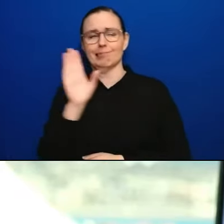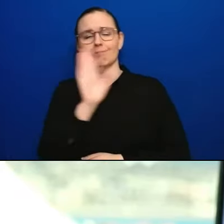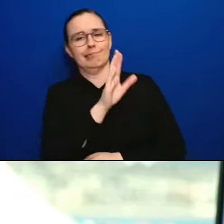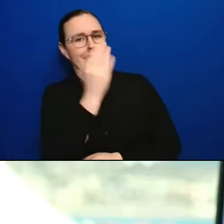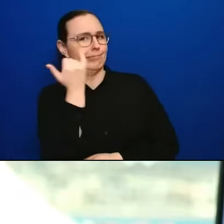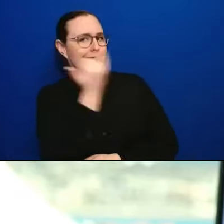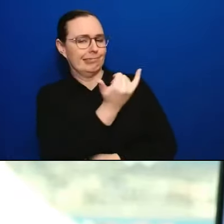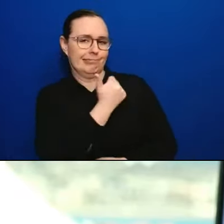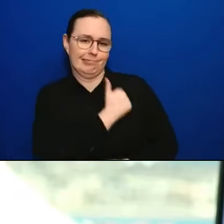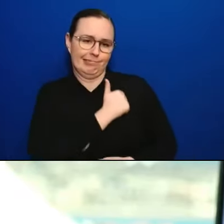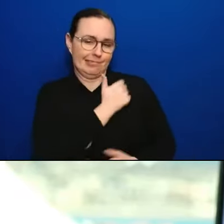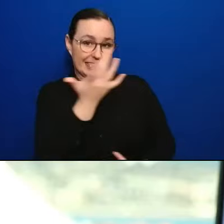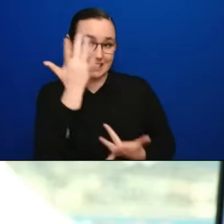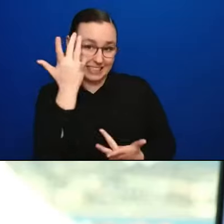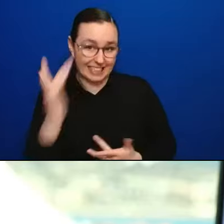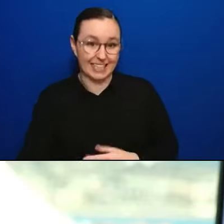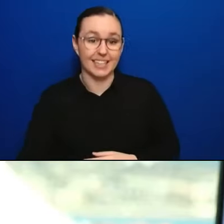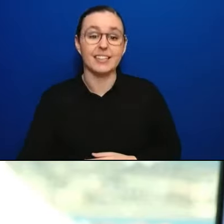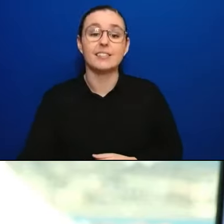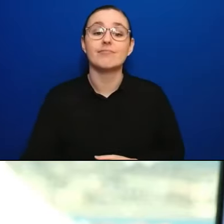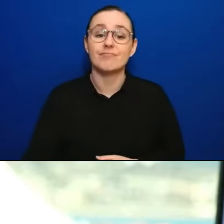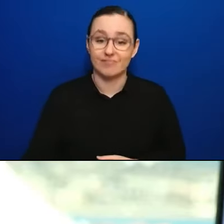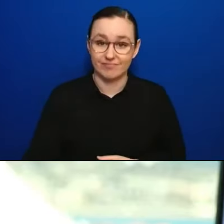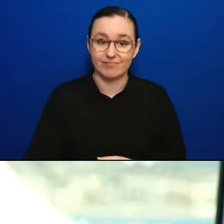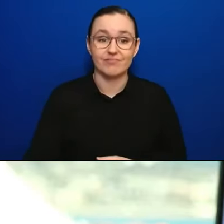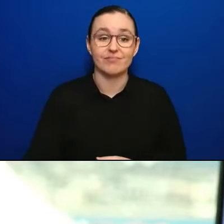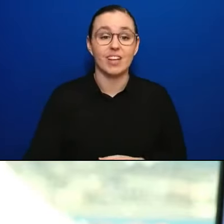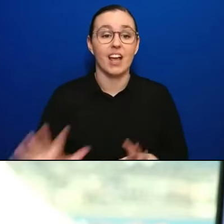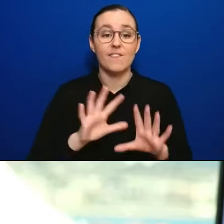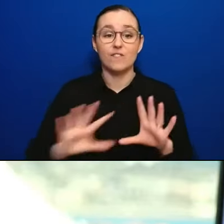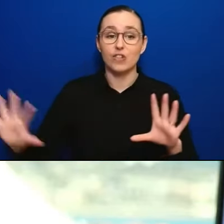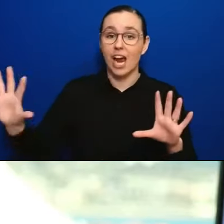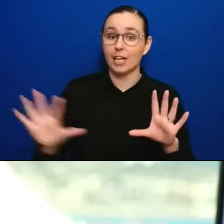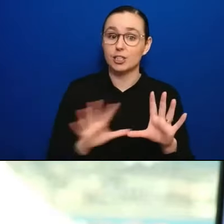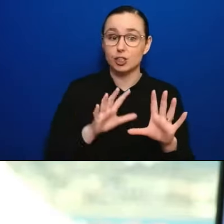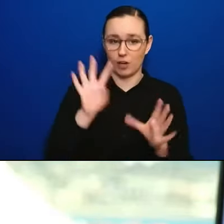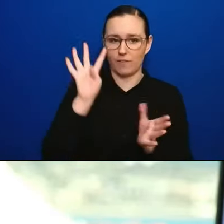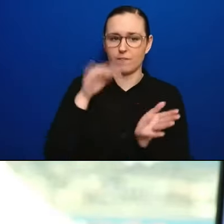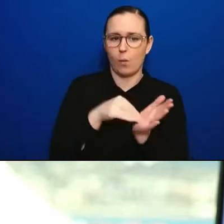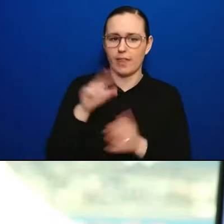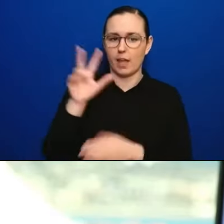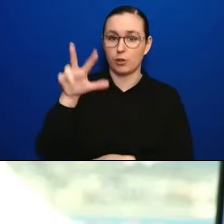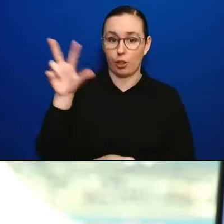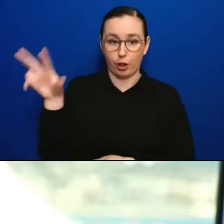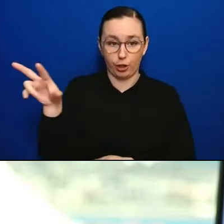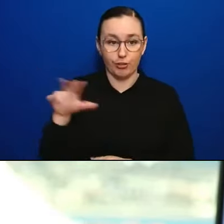to 30th, 17,756 healthcare workers called in sick.